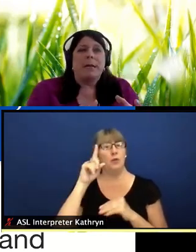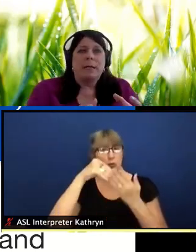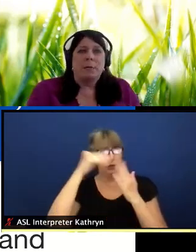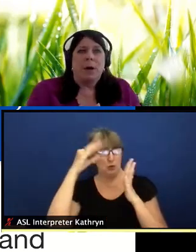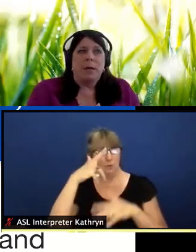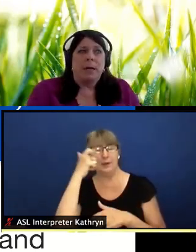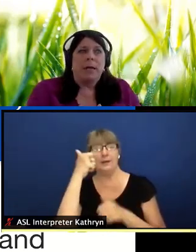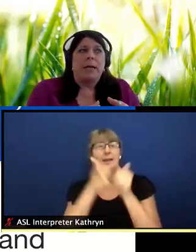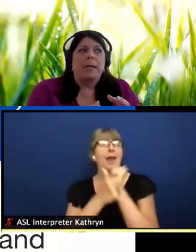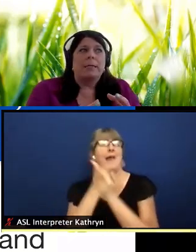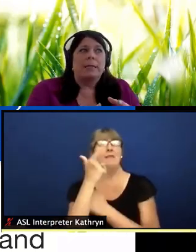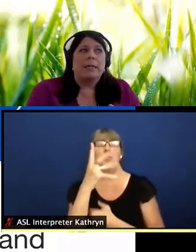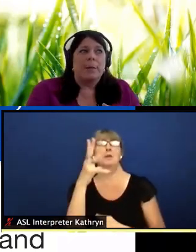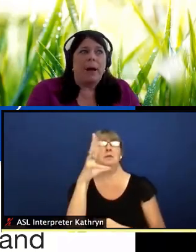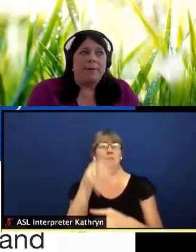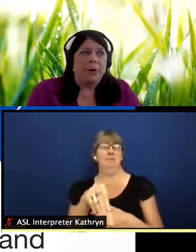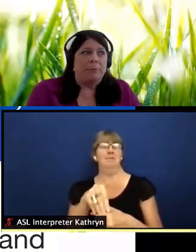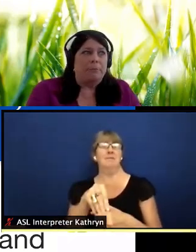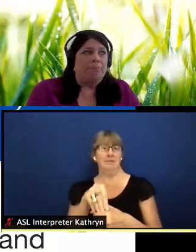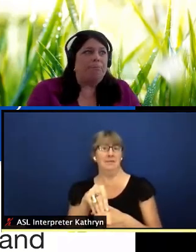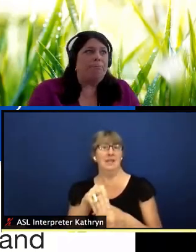has bought in and it is a team effort.